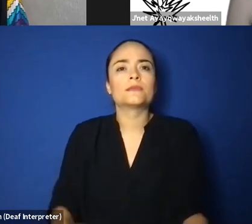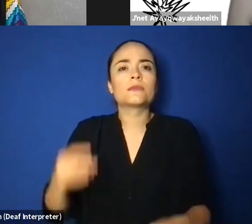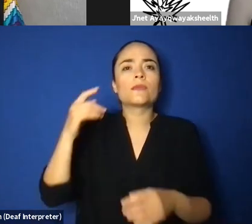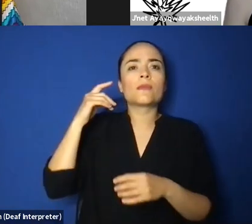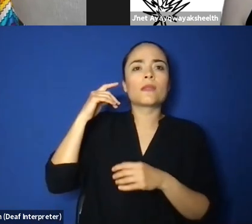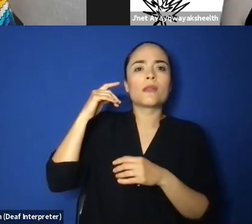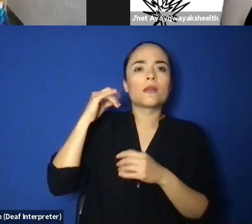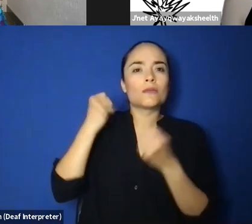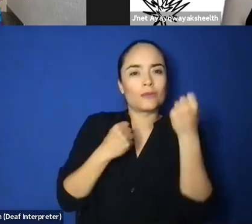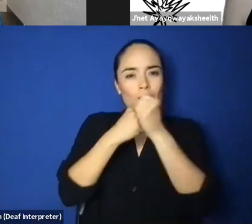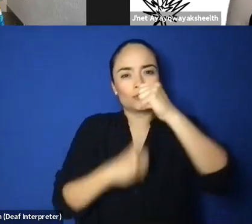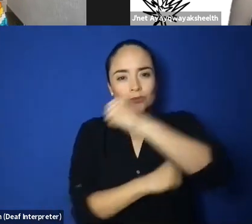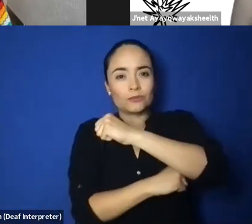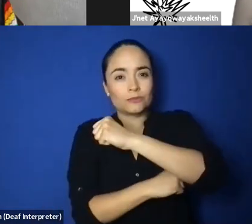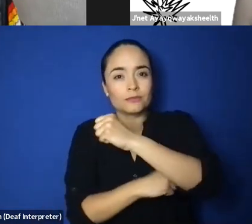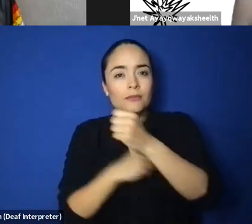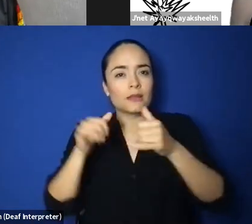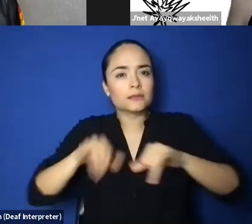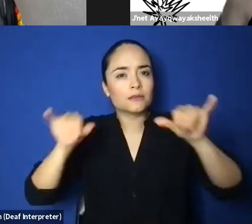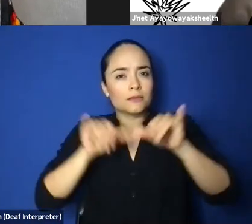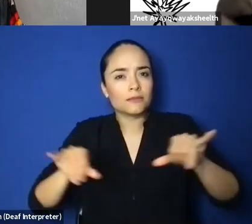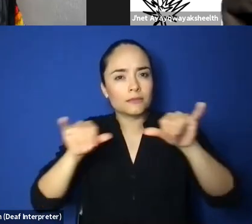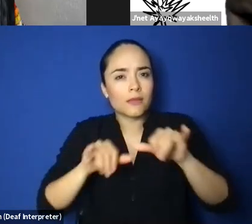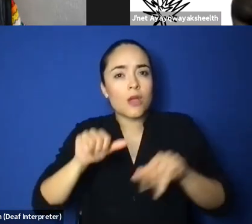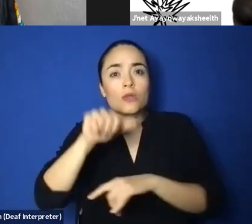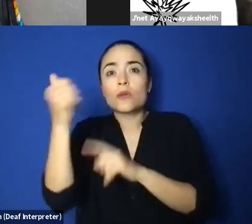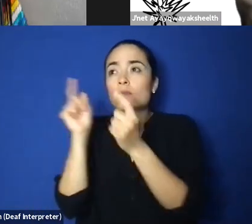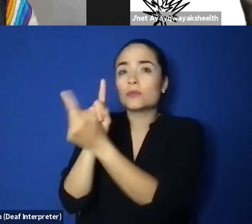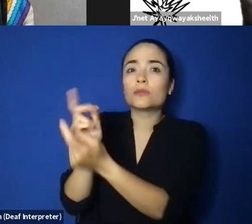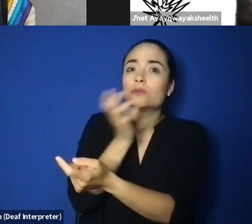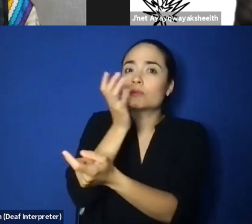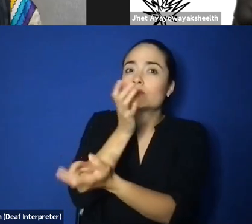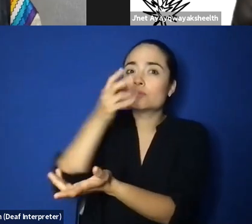dance the exact same way. Beautiful. And I think one of the other things that we